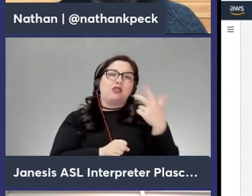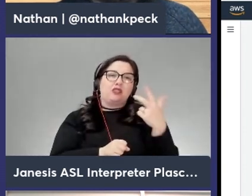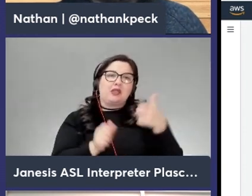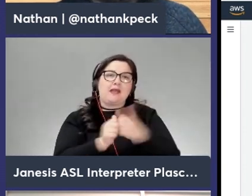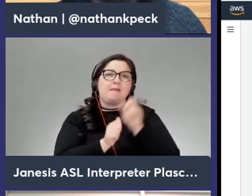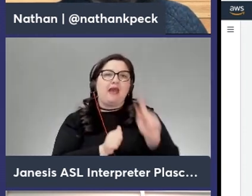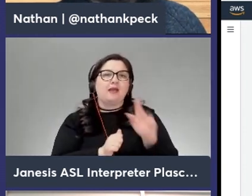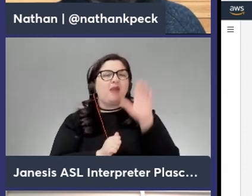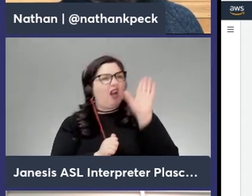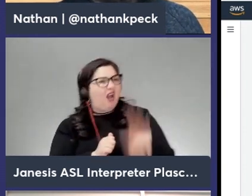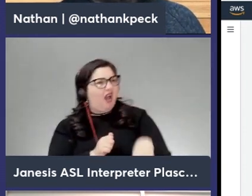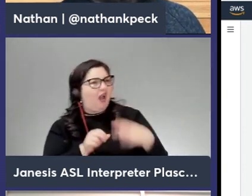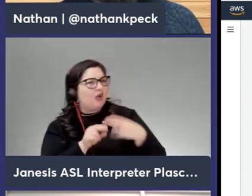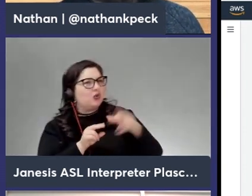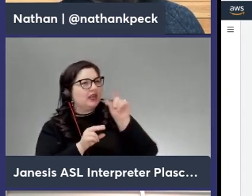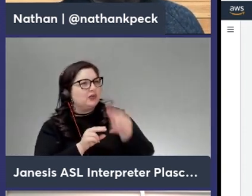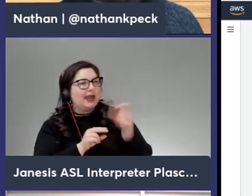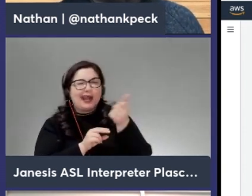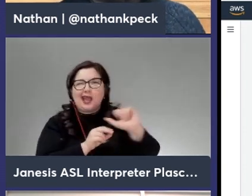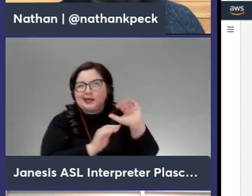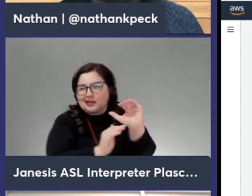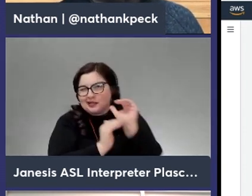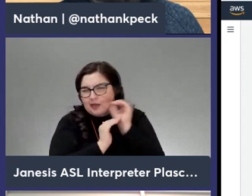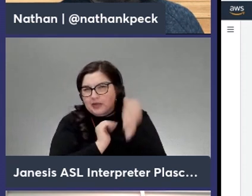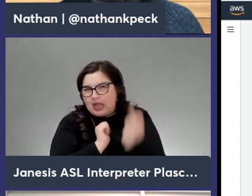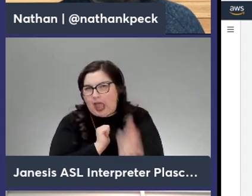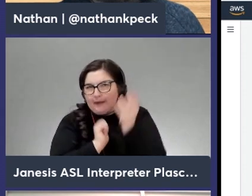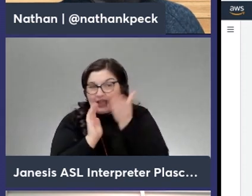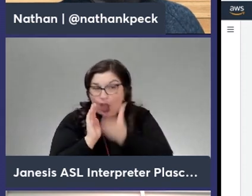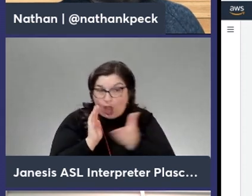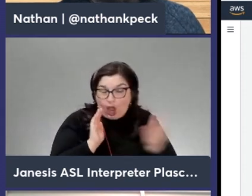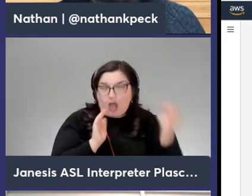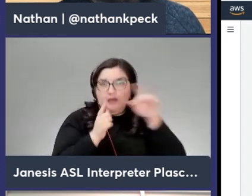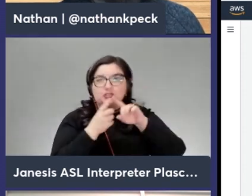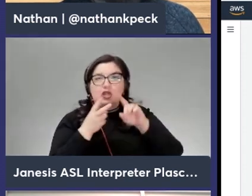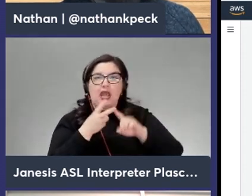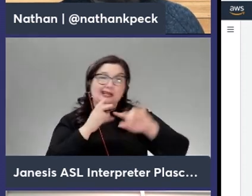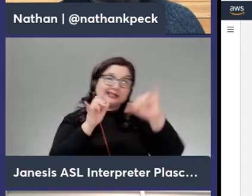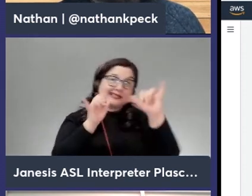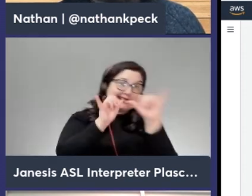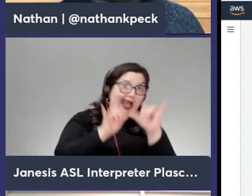Hey, quick question, is there any limitation on number of objects, sizes, size of bucket?